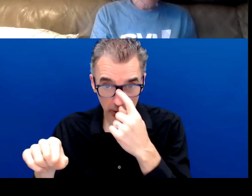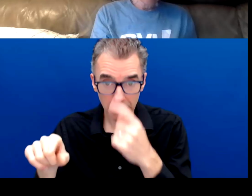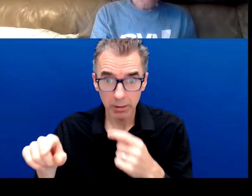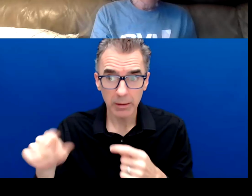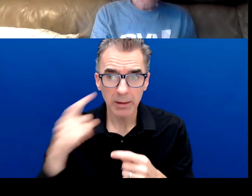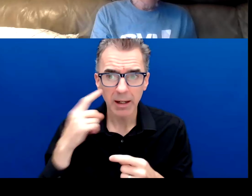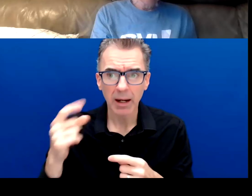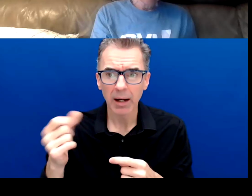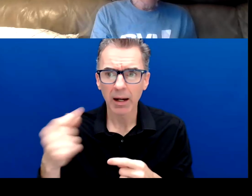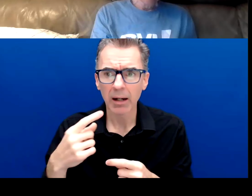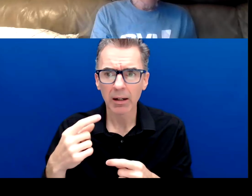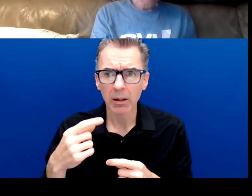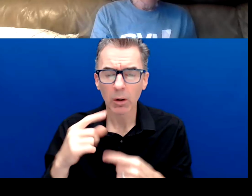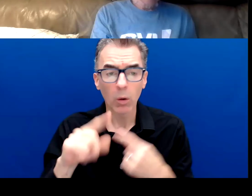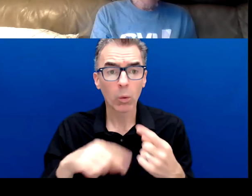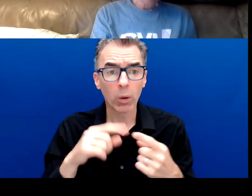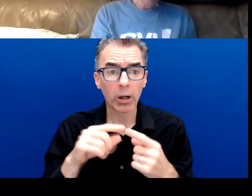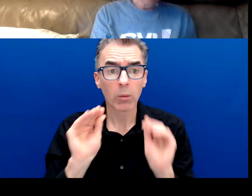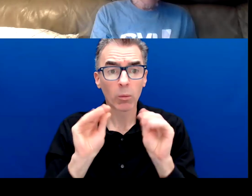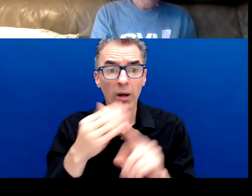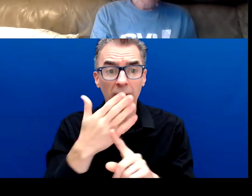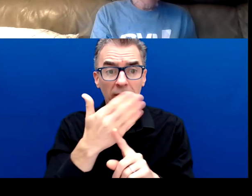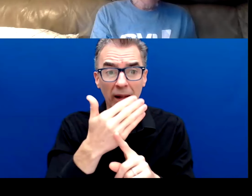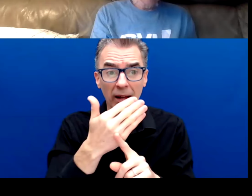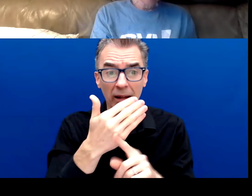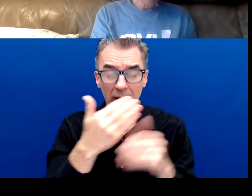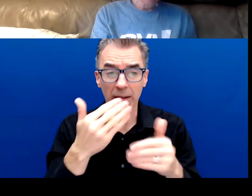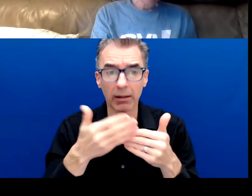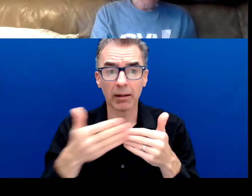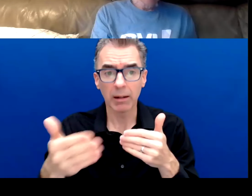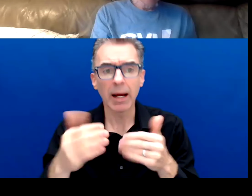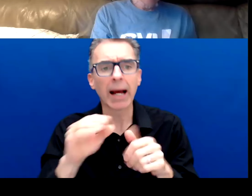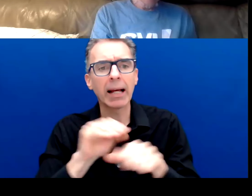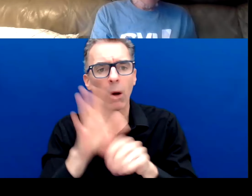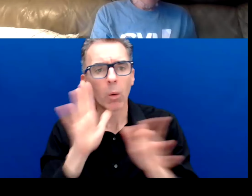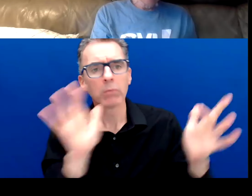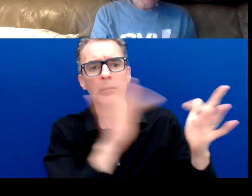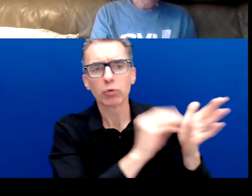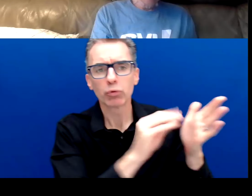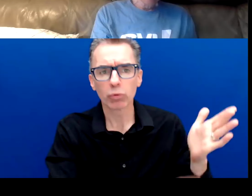How soon after I raise a flag does a counselor, reach out to students? So we'll definitely be going over that later on today.